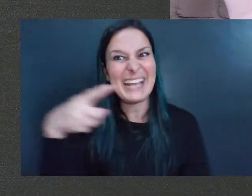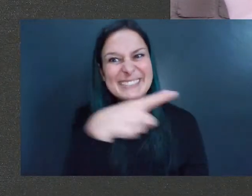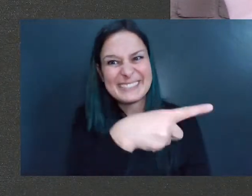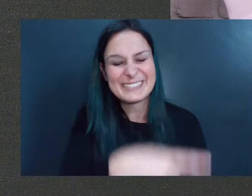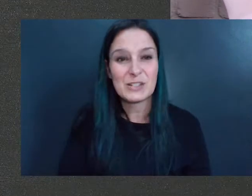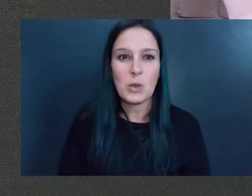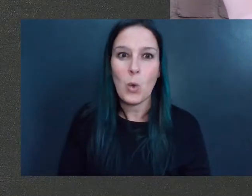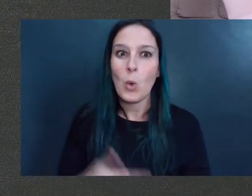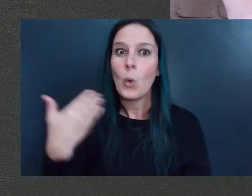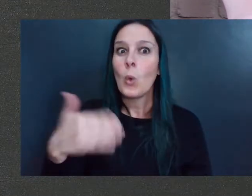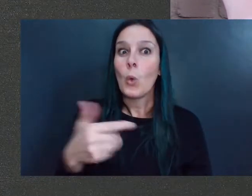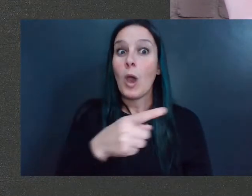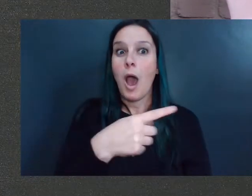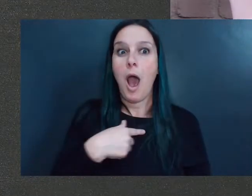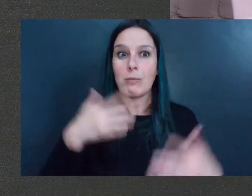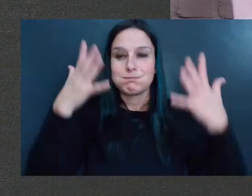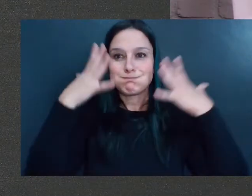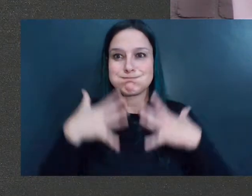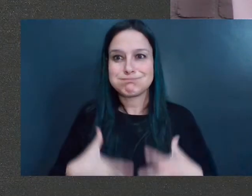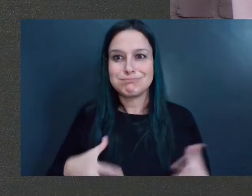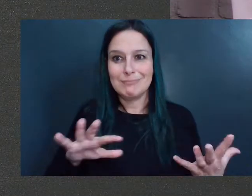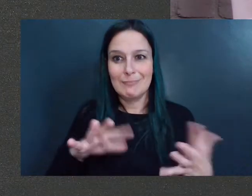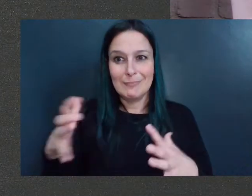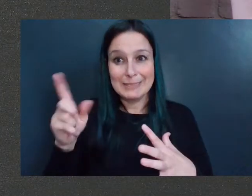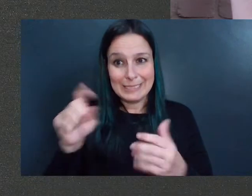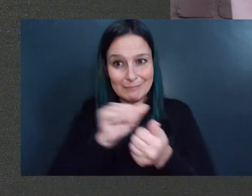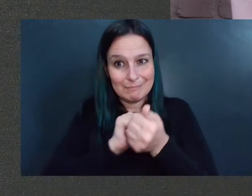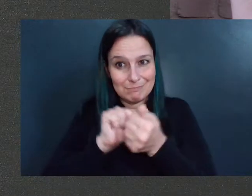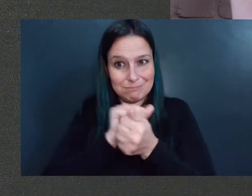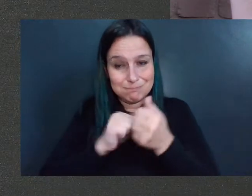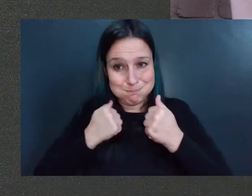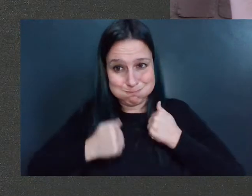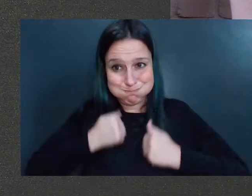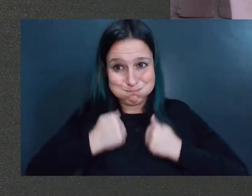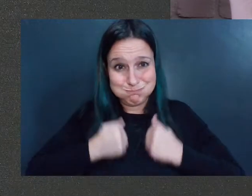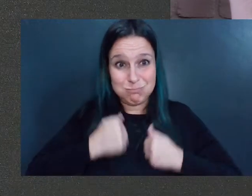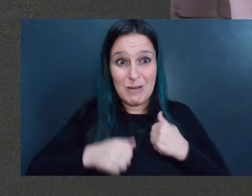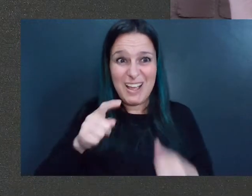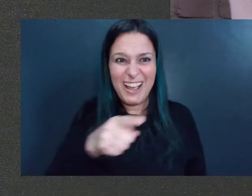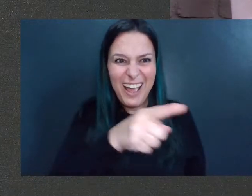Oh my goodness, then he'll need to wash up. Look how dirty he got. He got so messy.